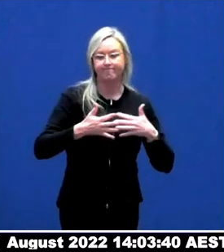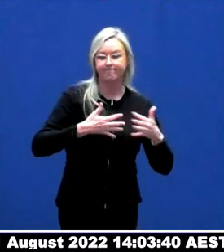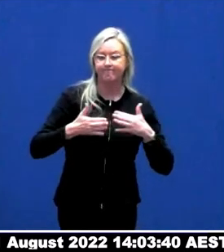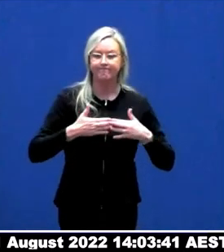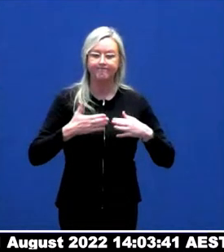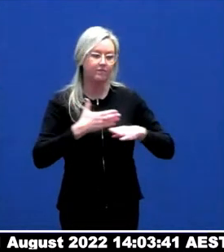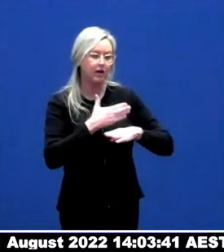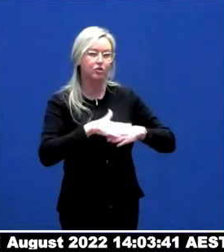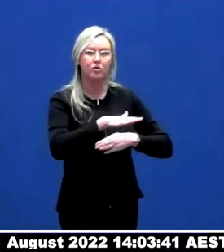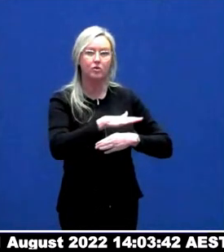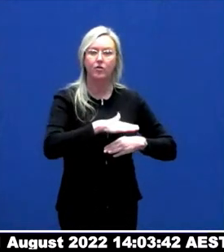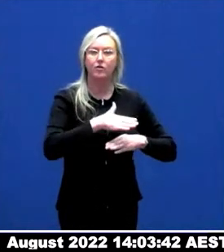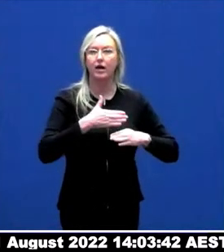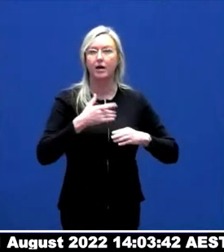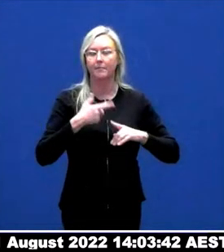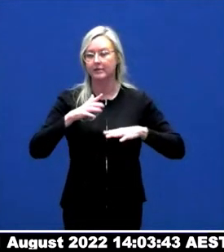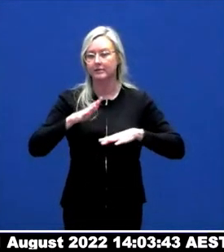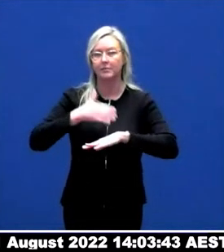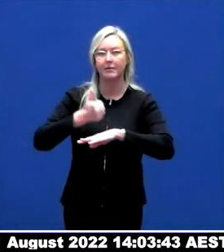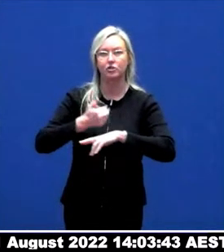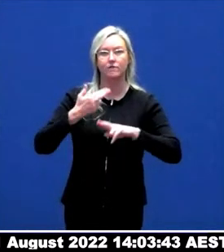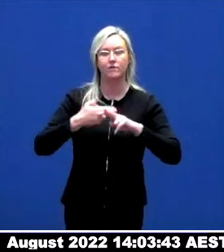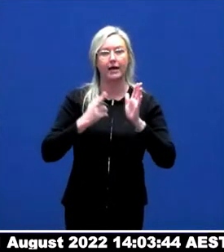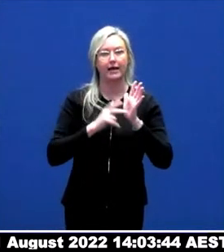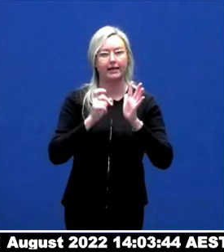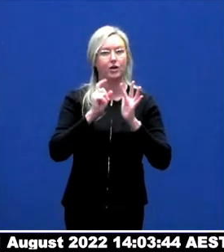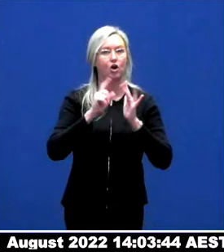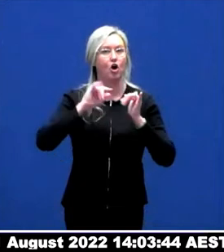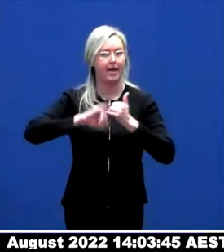operation and implementation of the NDIS for New South Wales and the ACT.